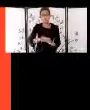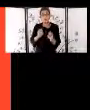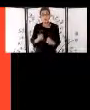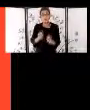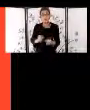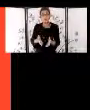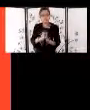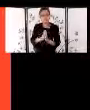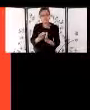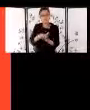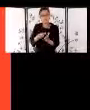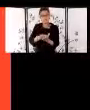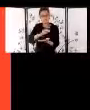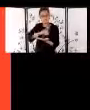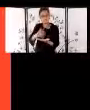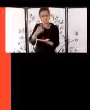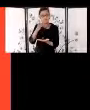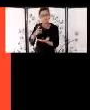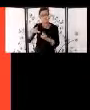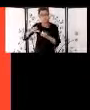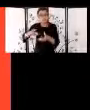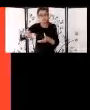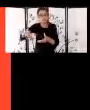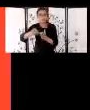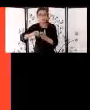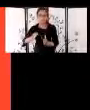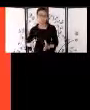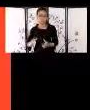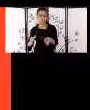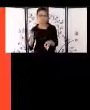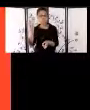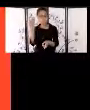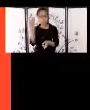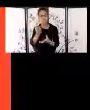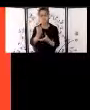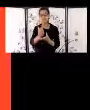This is because we understand that some people only access their practice in a collective